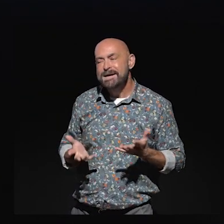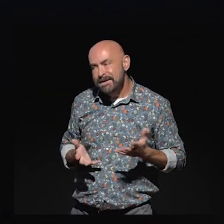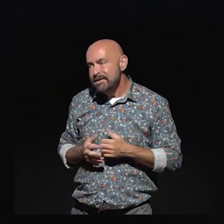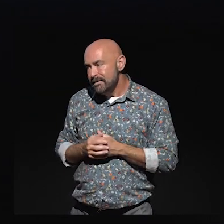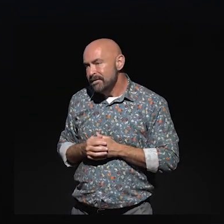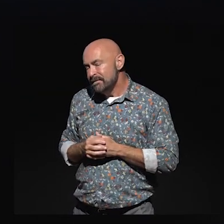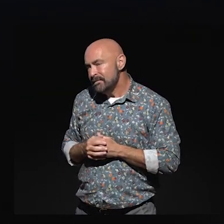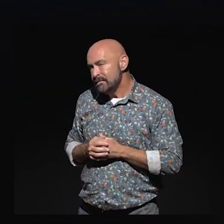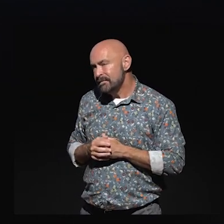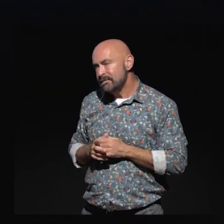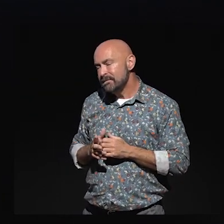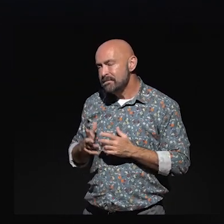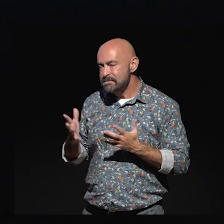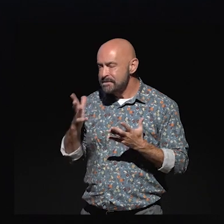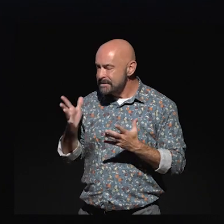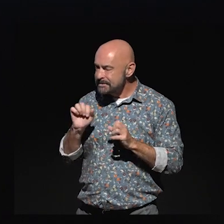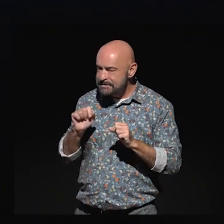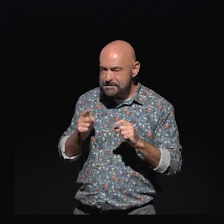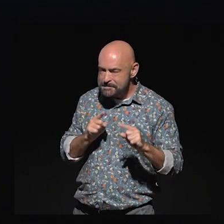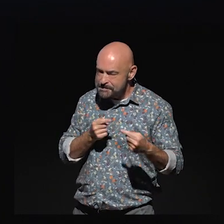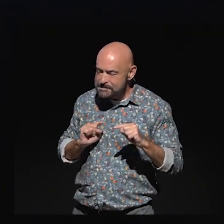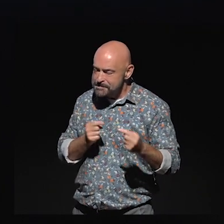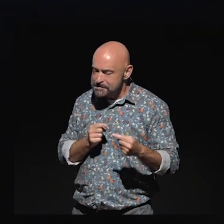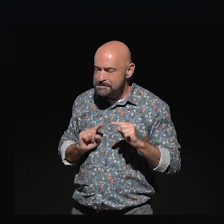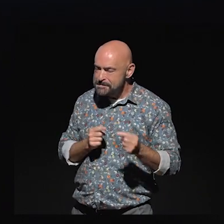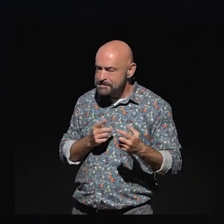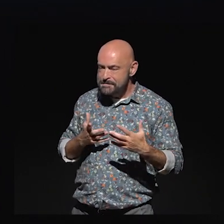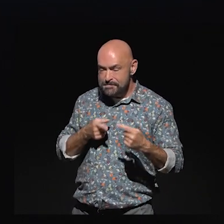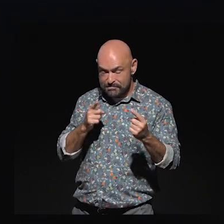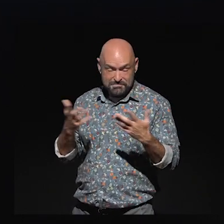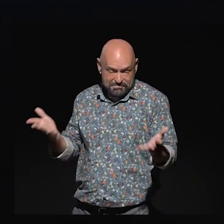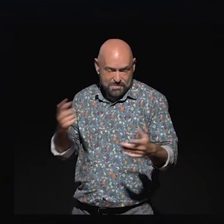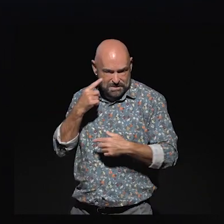that deep, competitive urge of Picasso to say, "You see? I was there first.